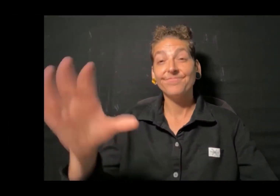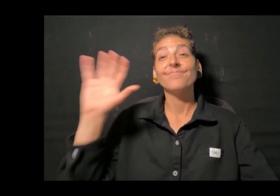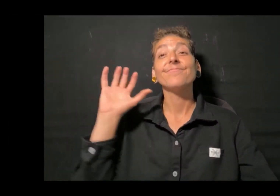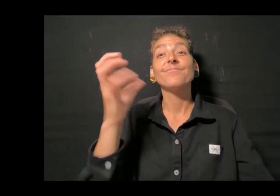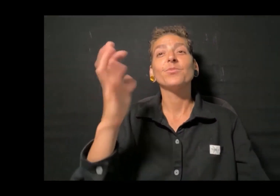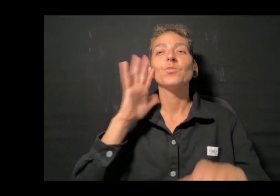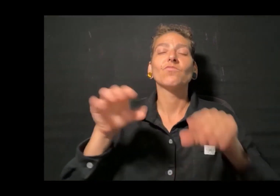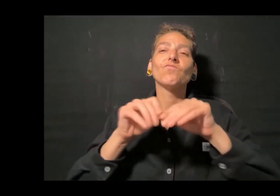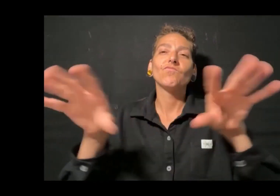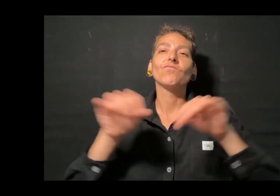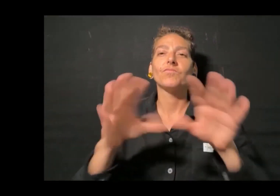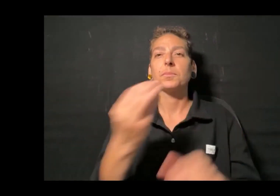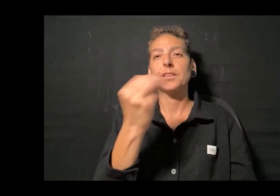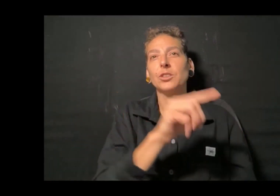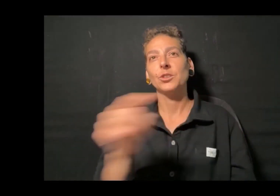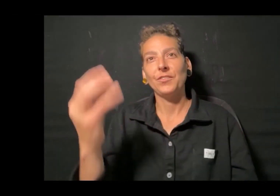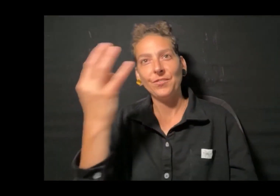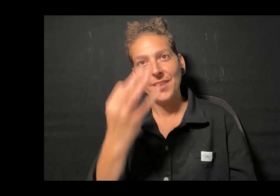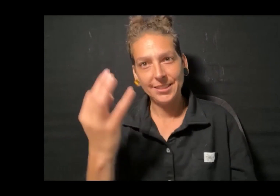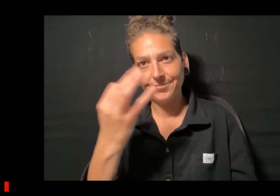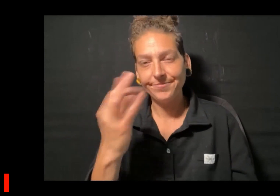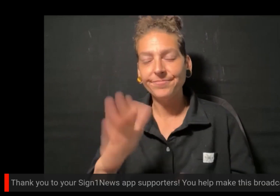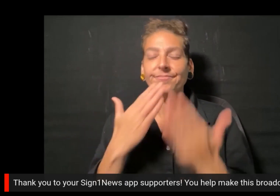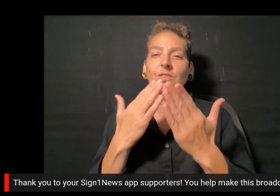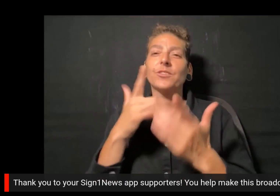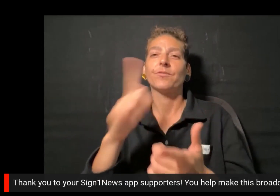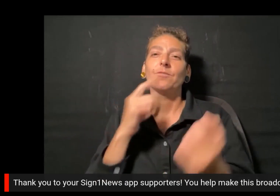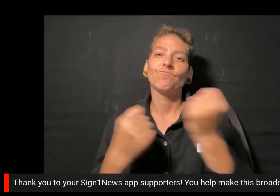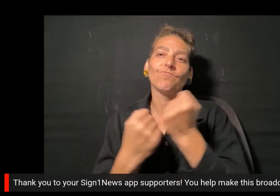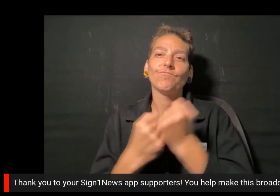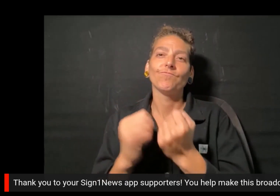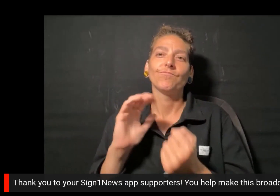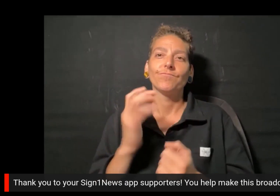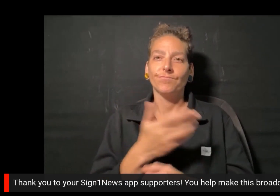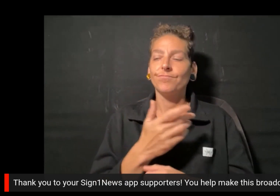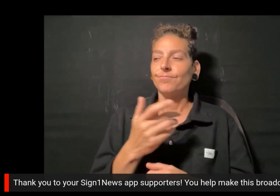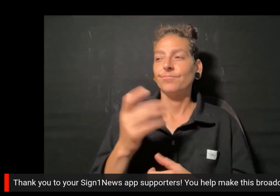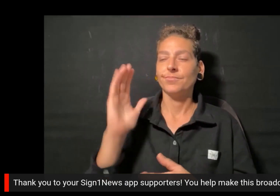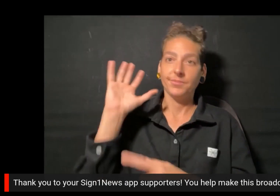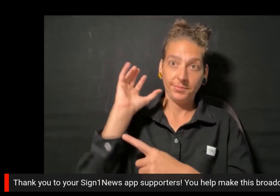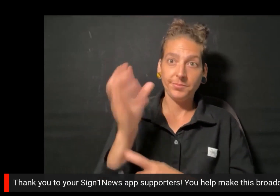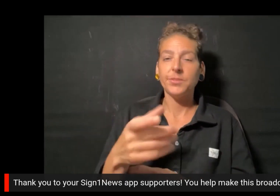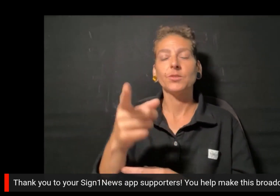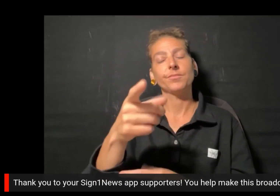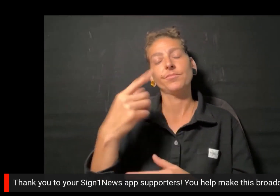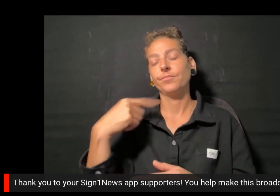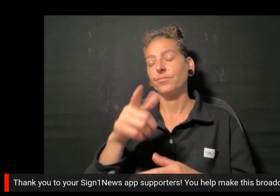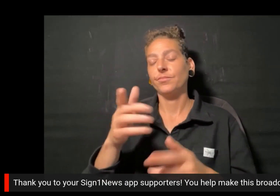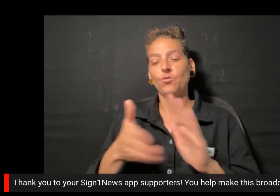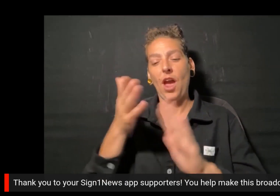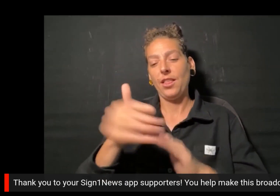will be broadcasting updates Monday through Friday a big thank you to our Sign1News app